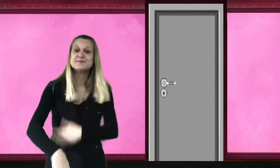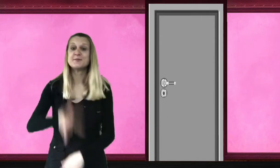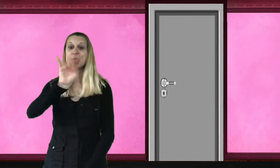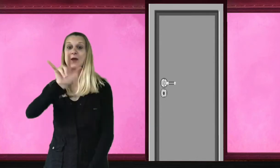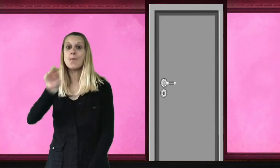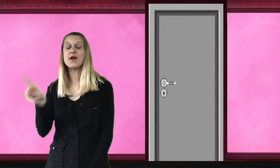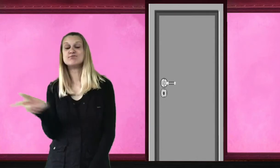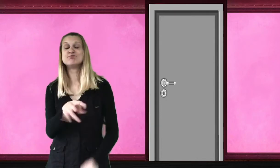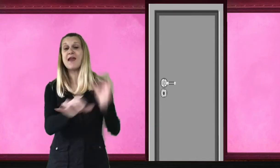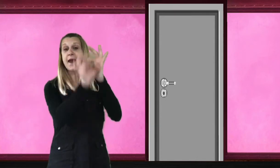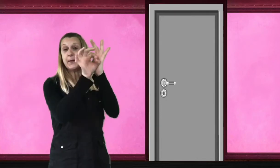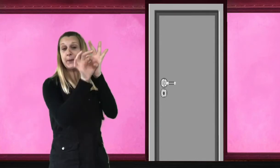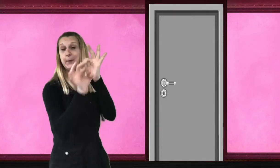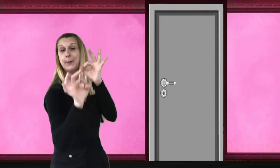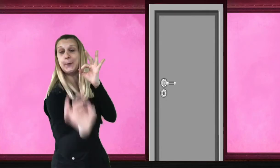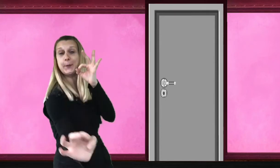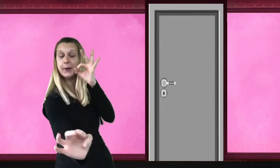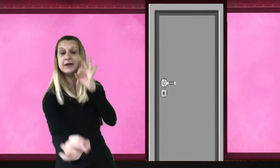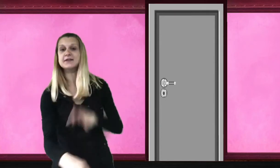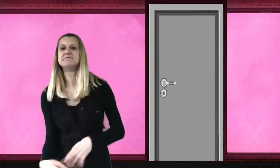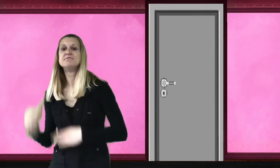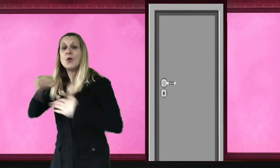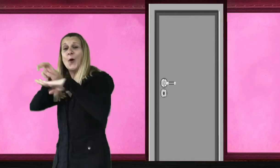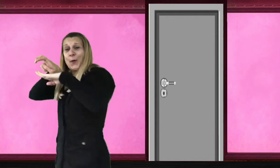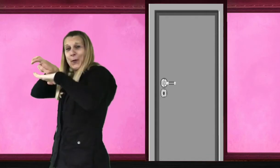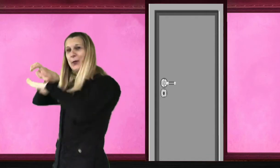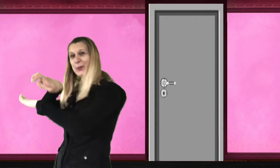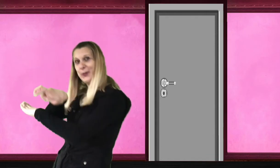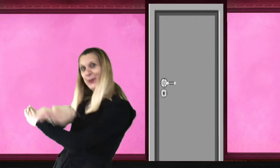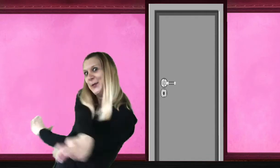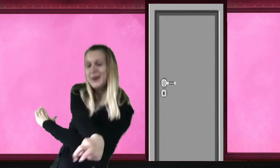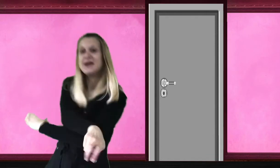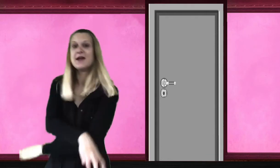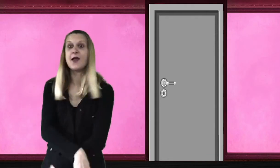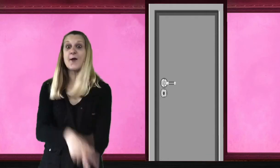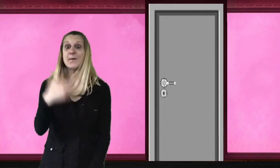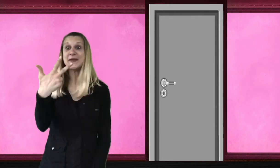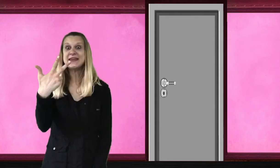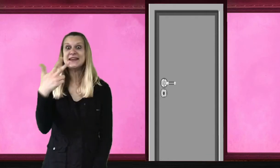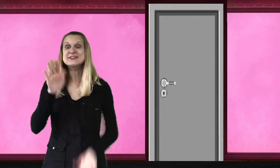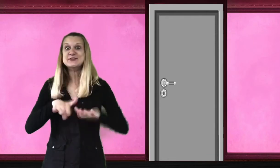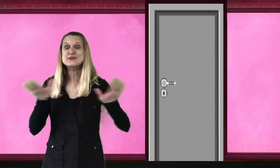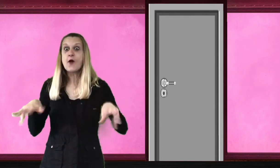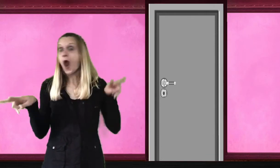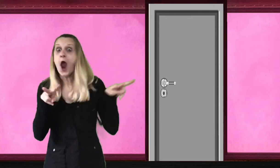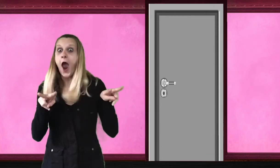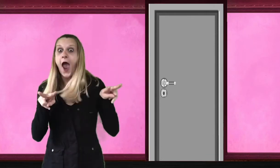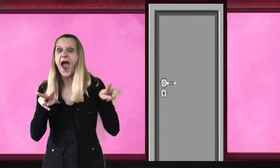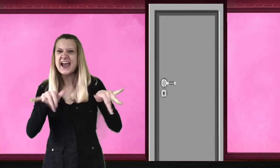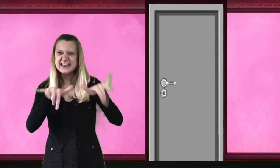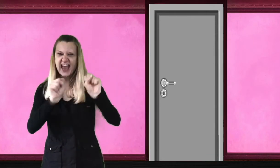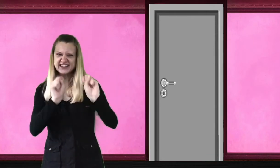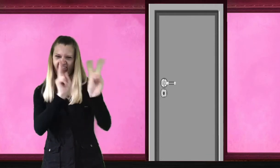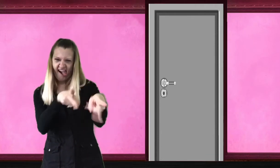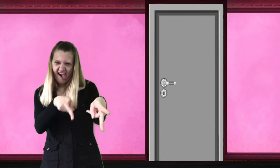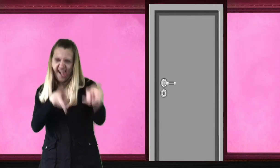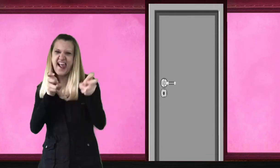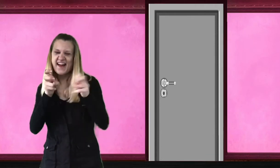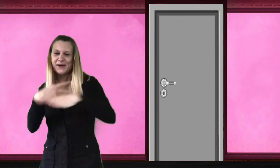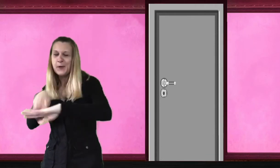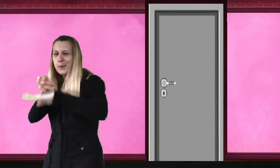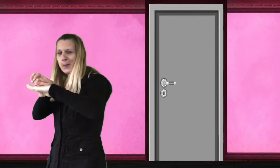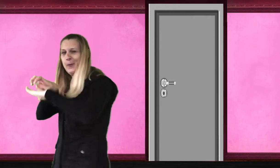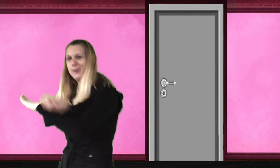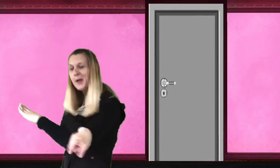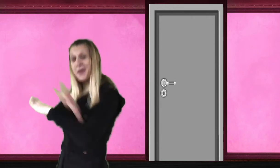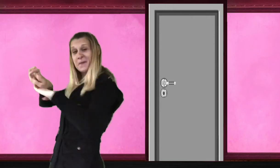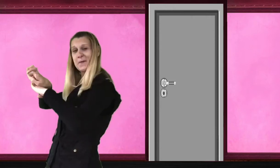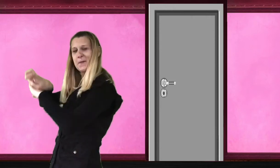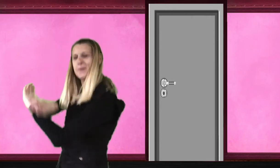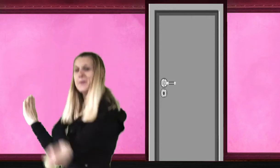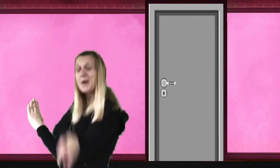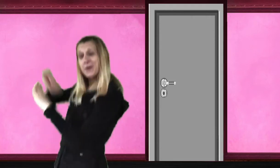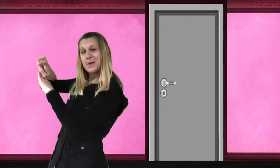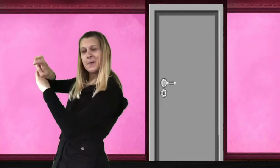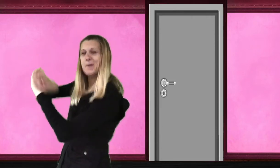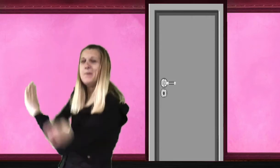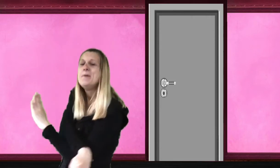Mr. Wonka slid down the banisters. The three children did the same.